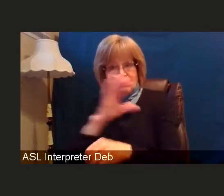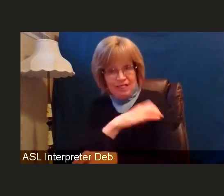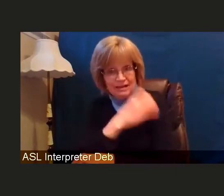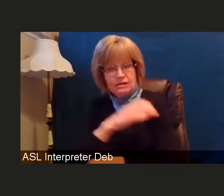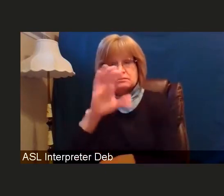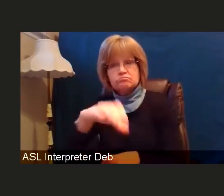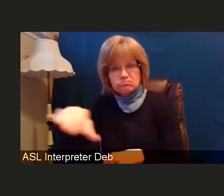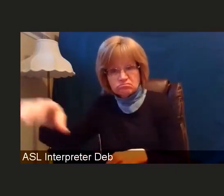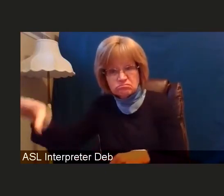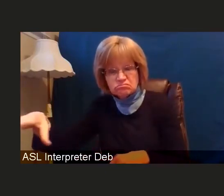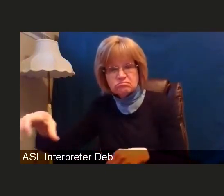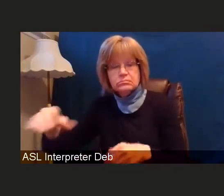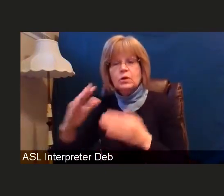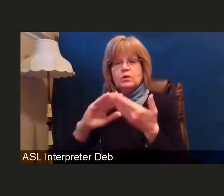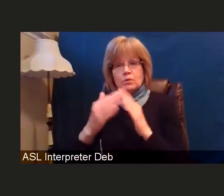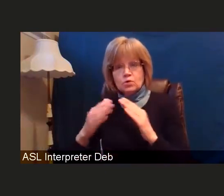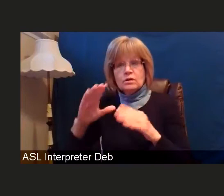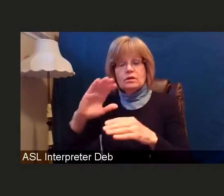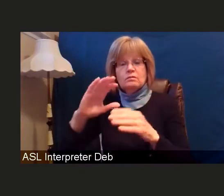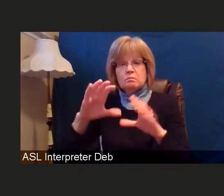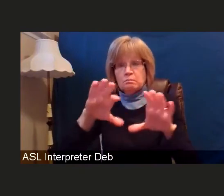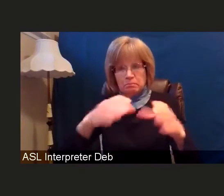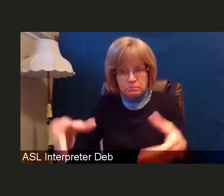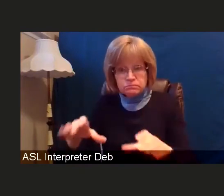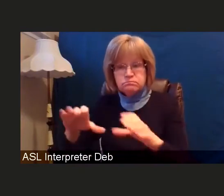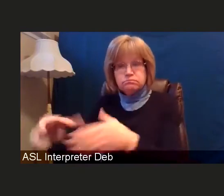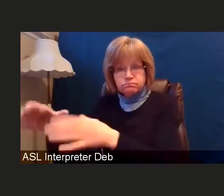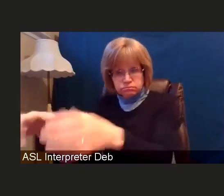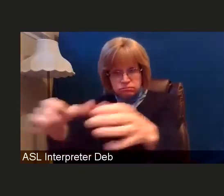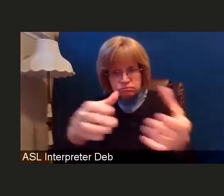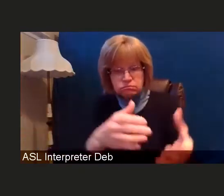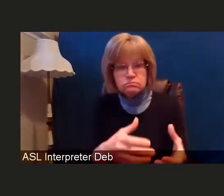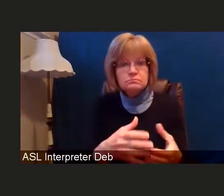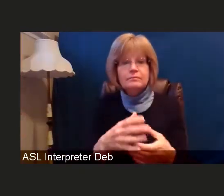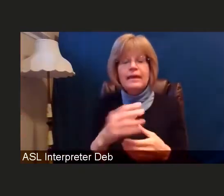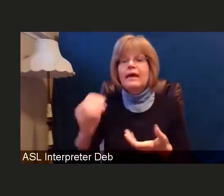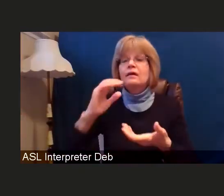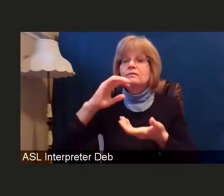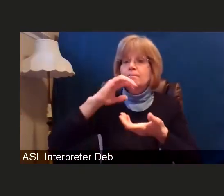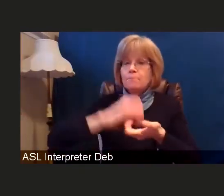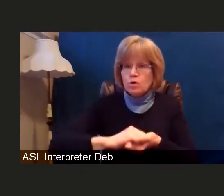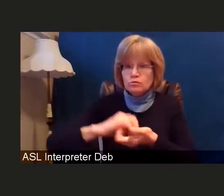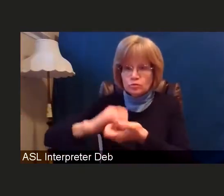and even to those mass events like we did in partnership with the State of Delaware